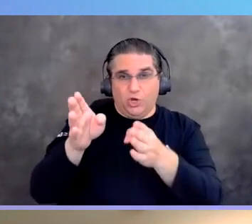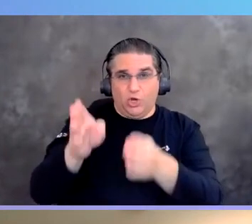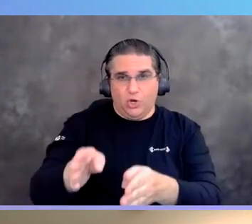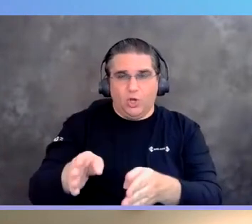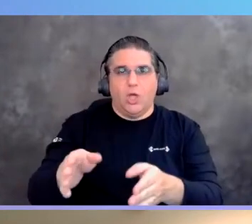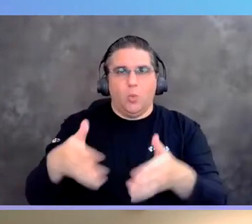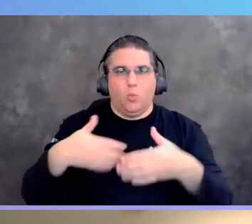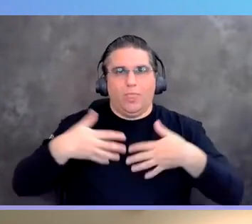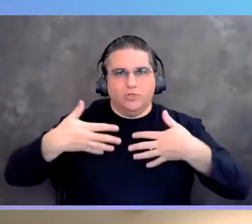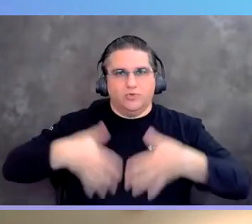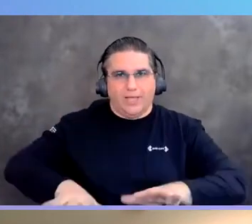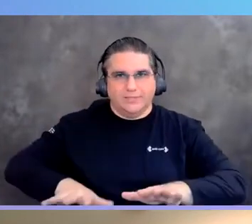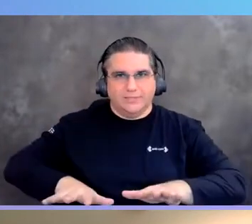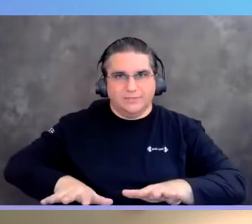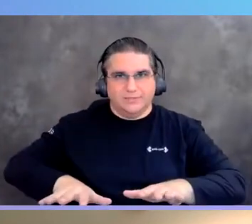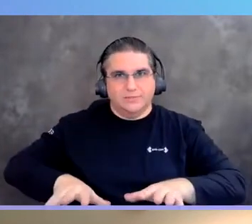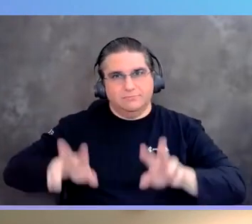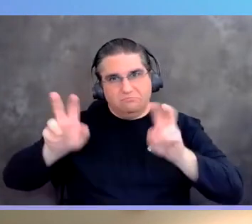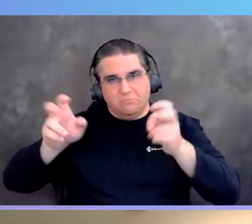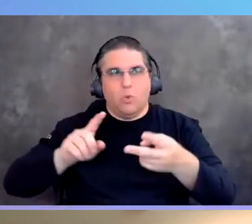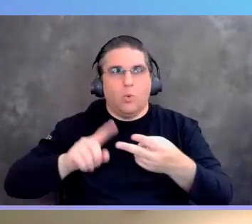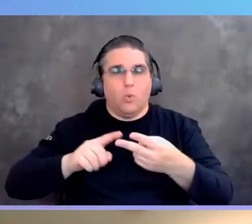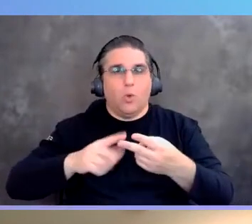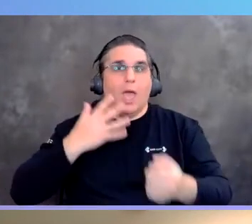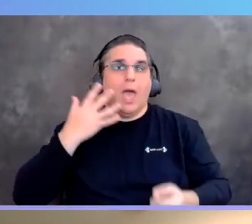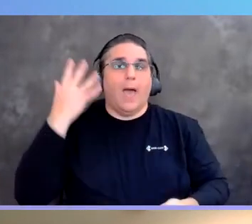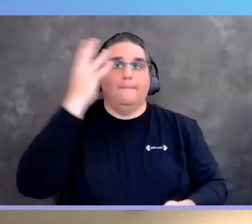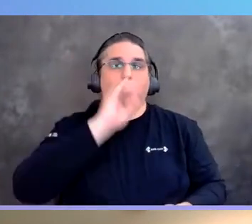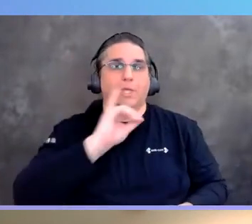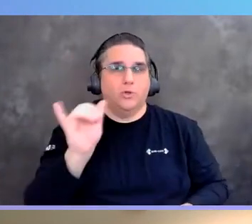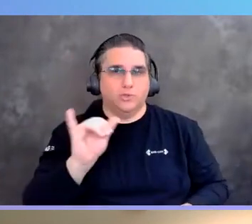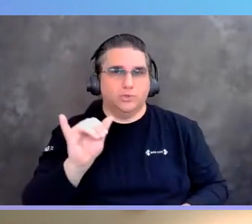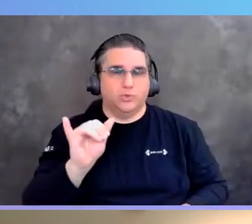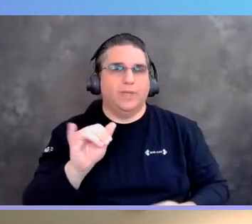be African American end quote. When the author or image